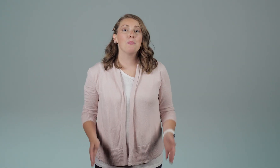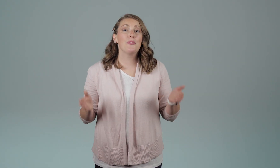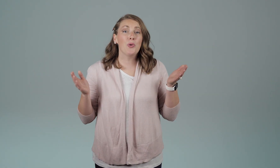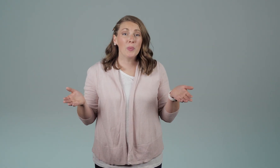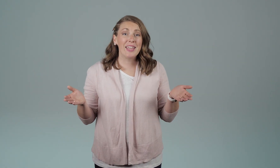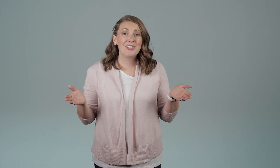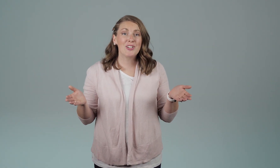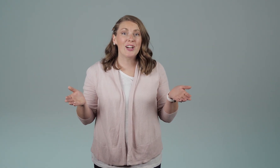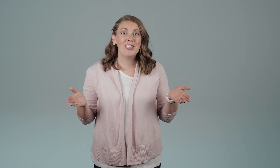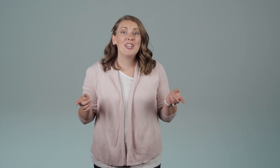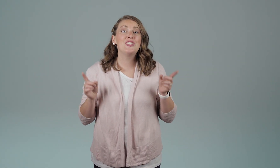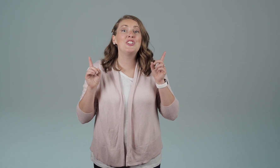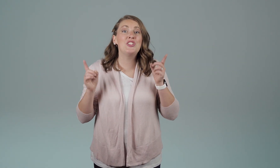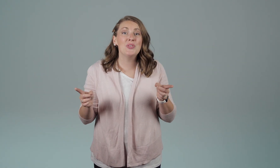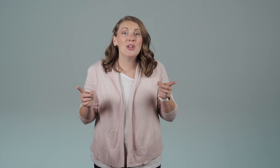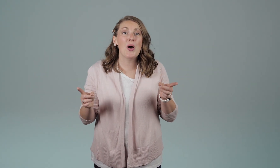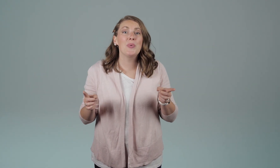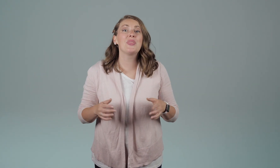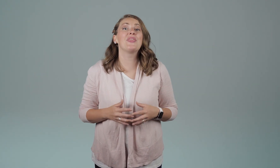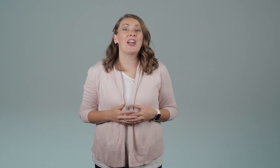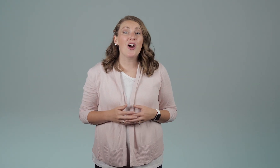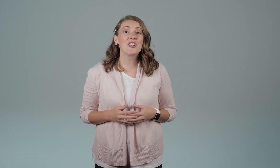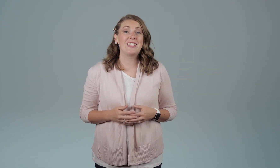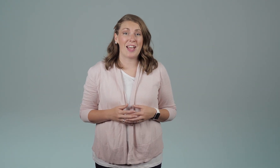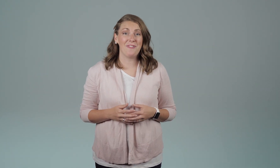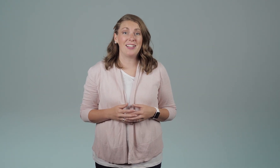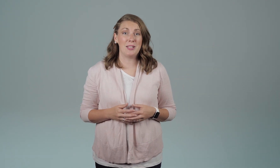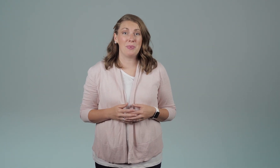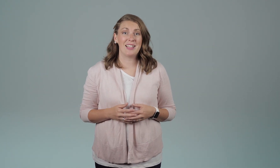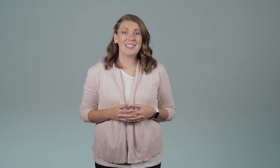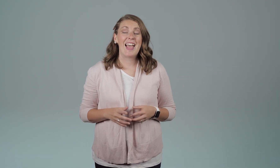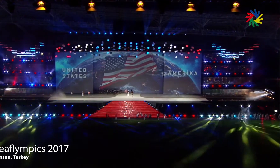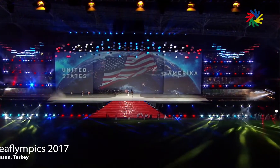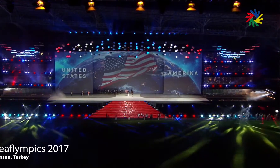Before we get started, did you know that there are Deaf Olympics? Yes,